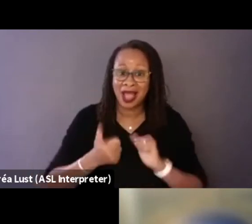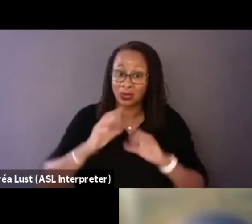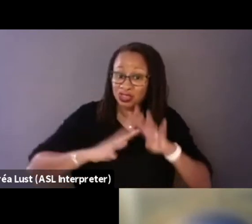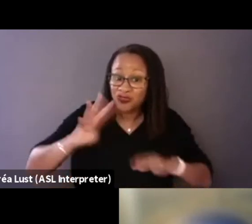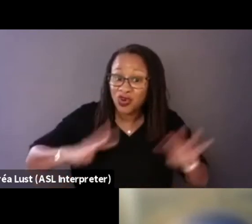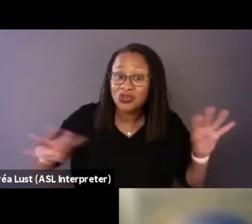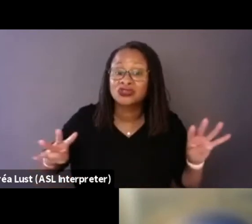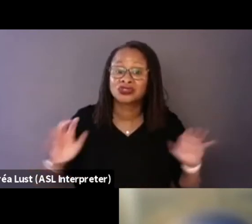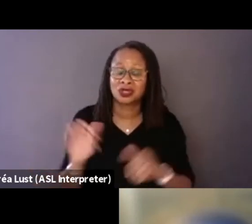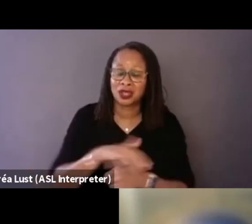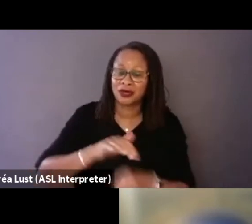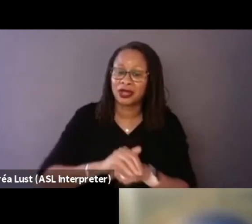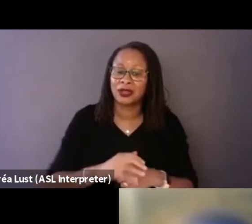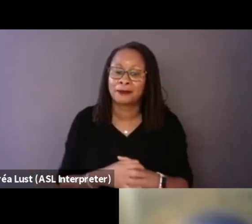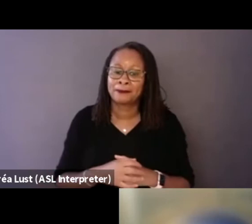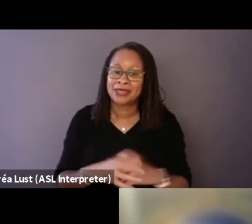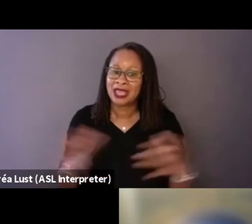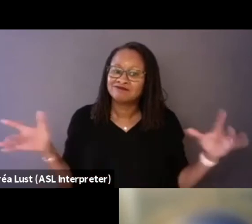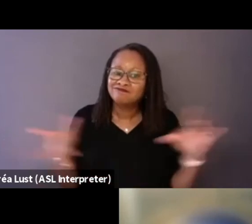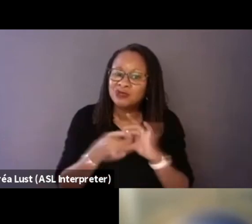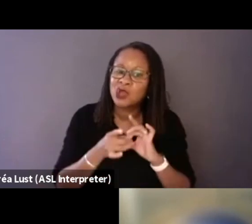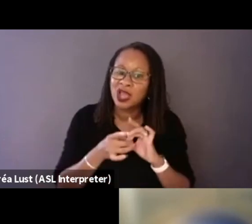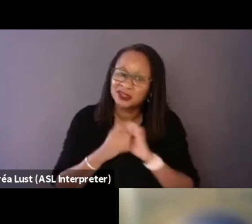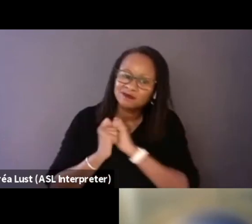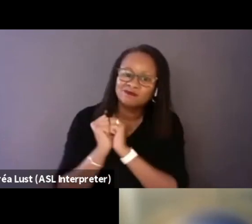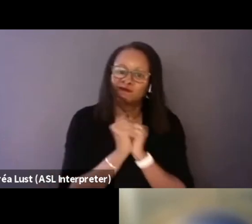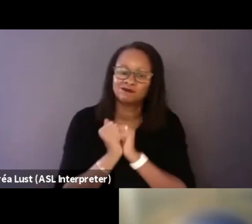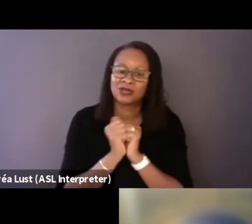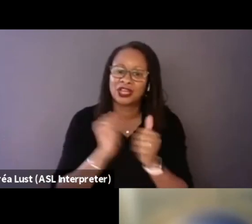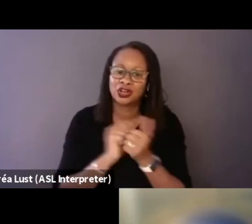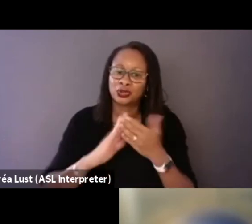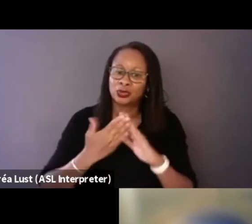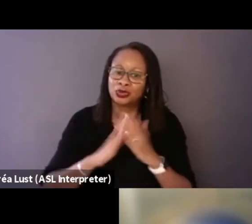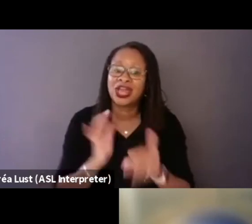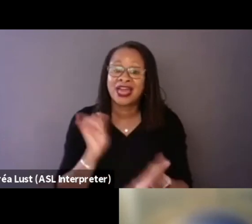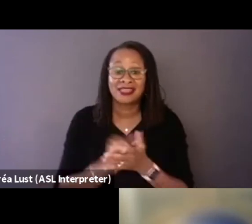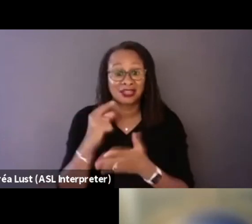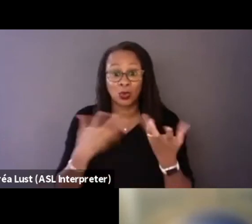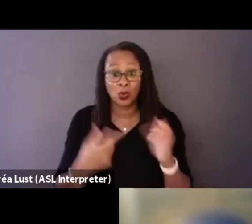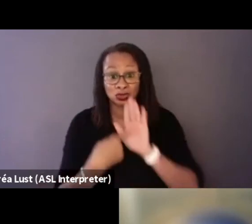and it's united within our community. So that's what we wanted to represent.